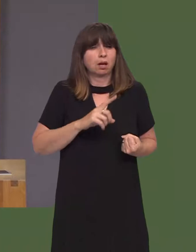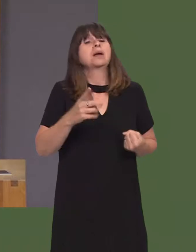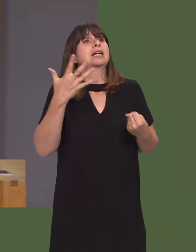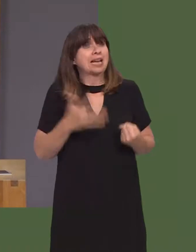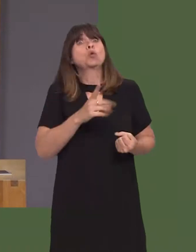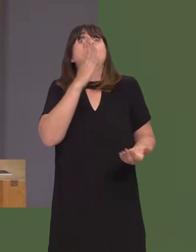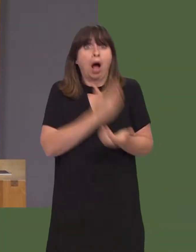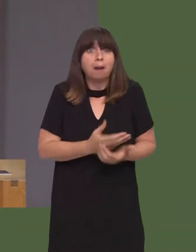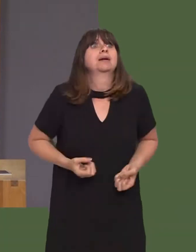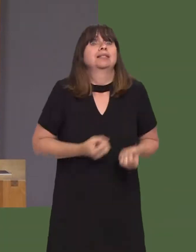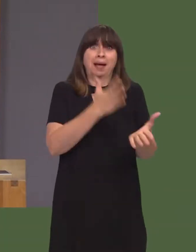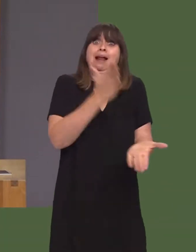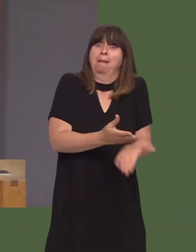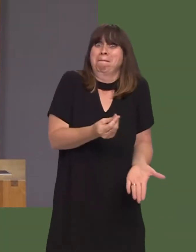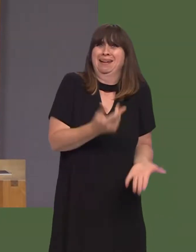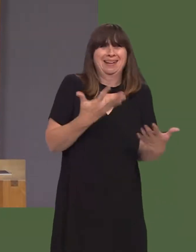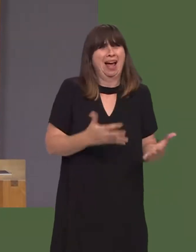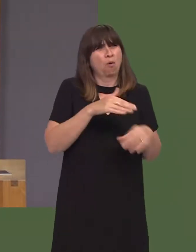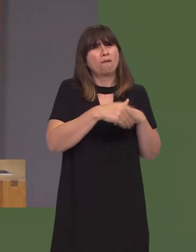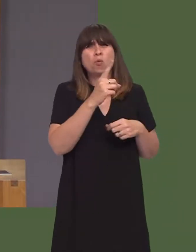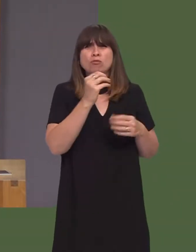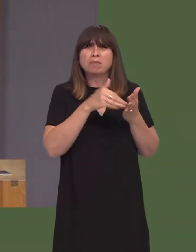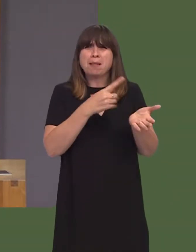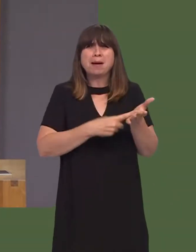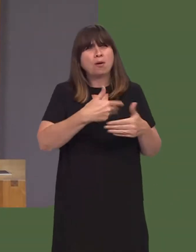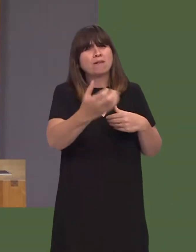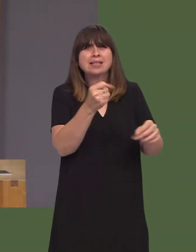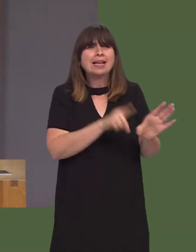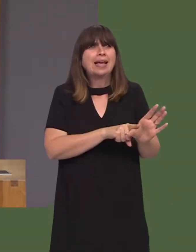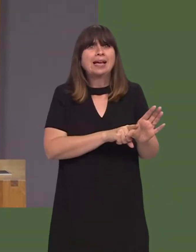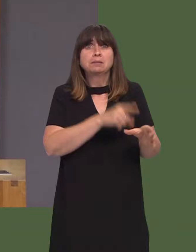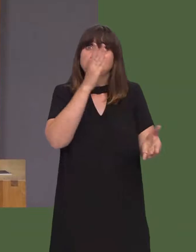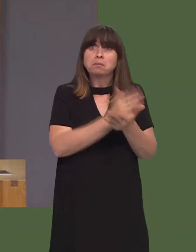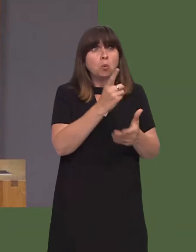to spend real moneyótaxpayersí money; up to £100 million over 10 yearsówith no guarantee